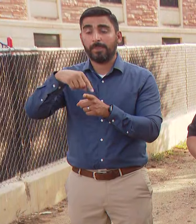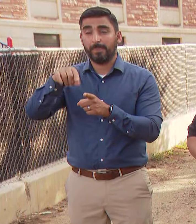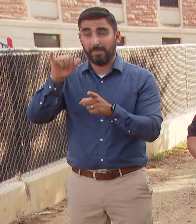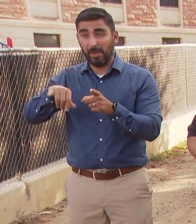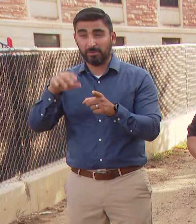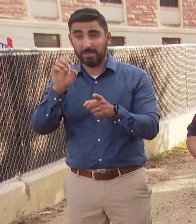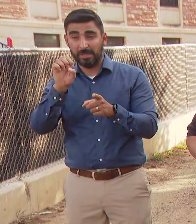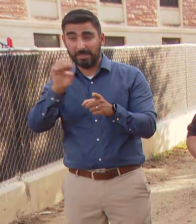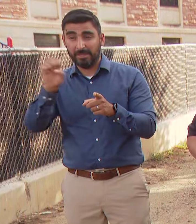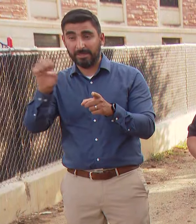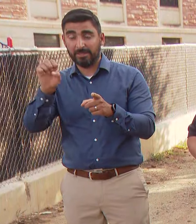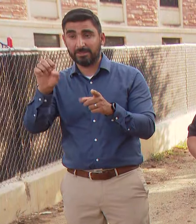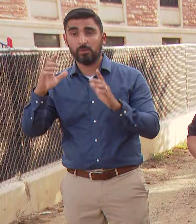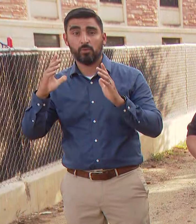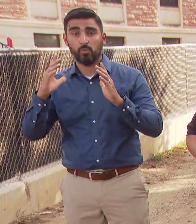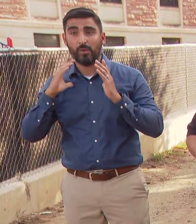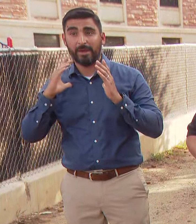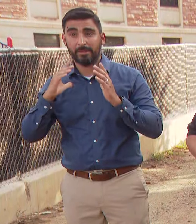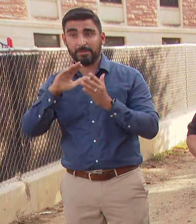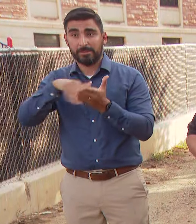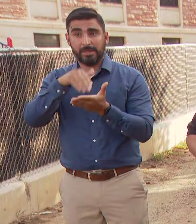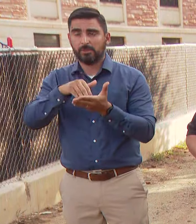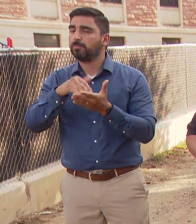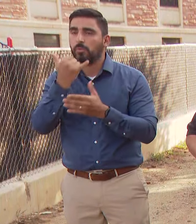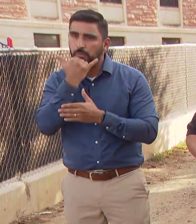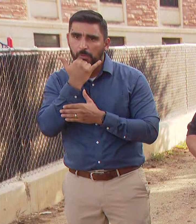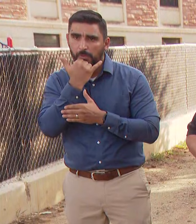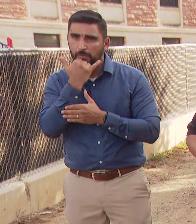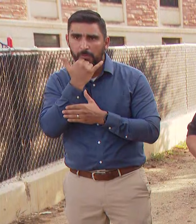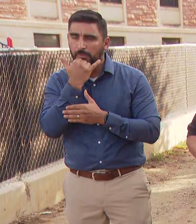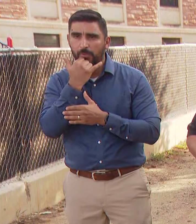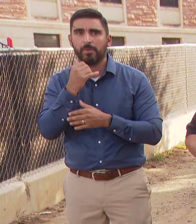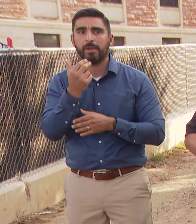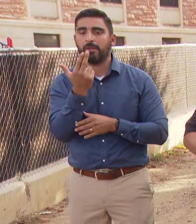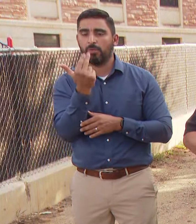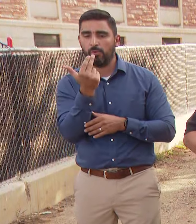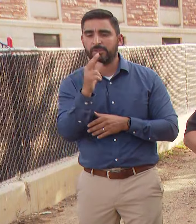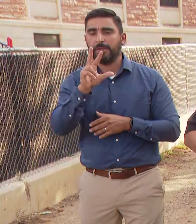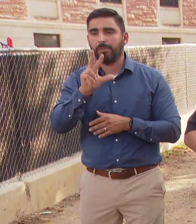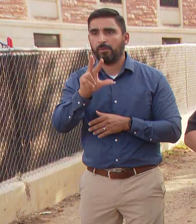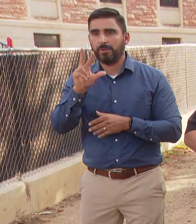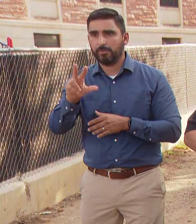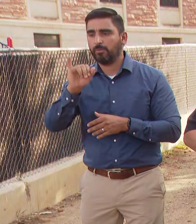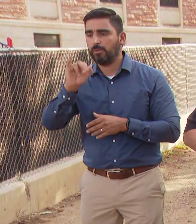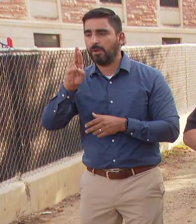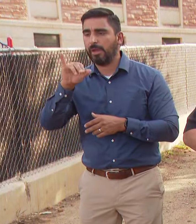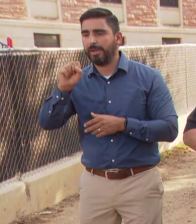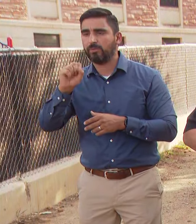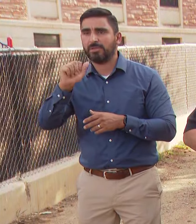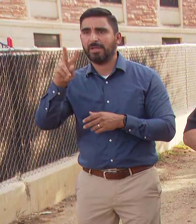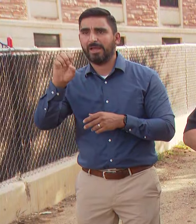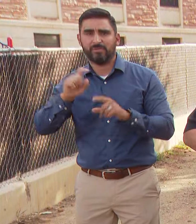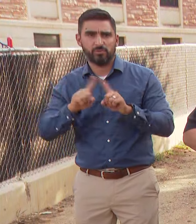If that's still out there, that is incorrect. It was actually the uh 1333 Iris Avenue. Aside from that,